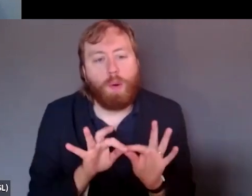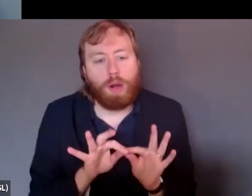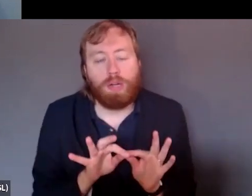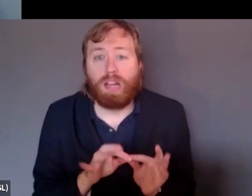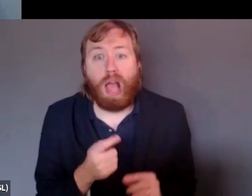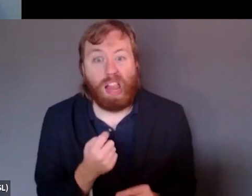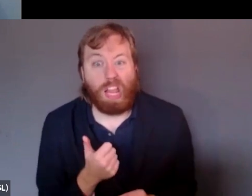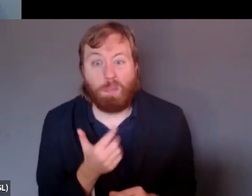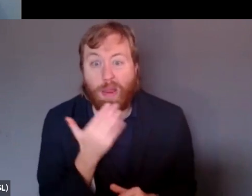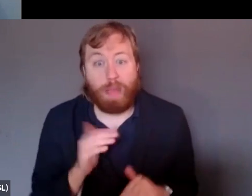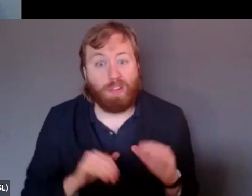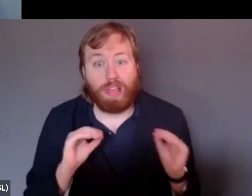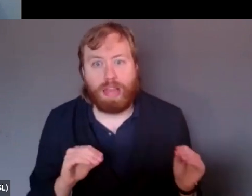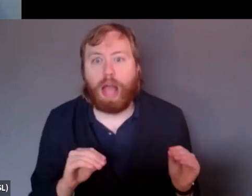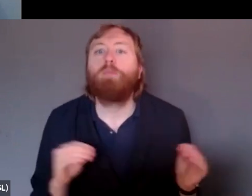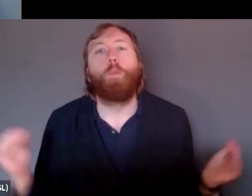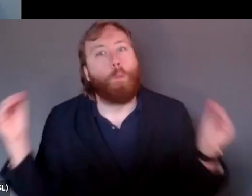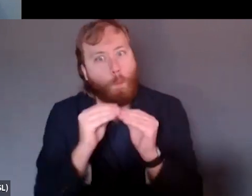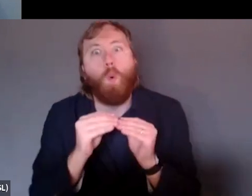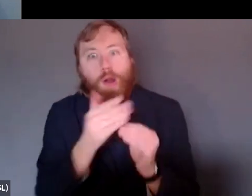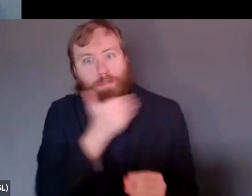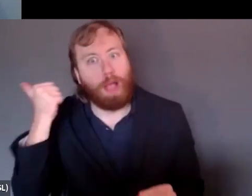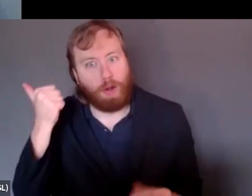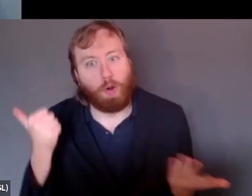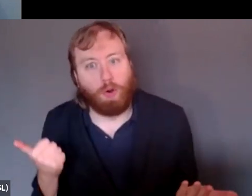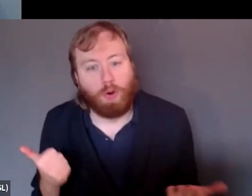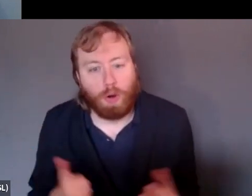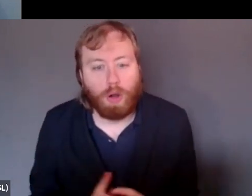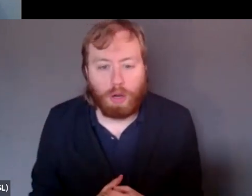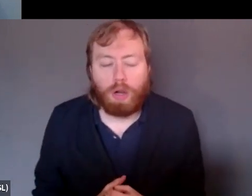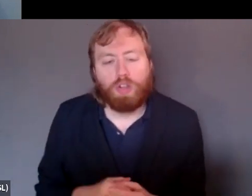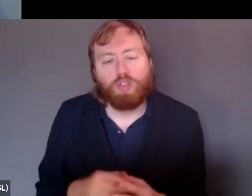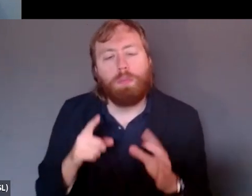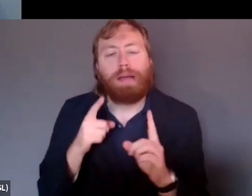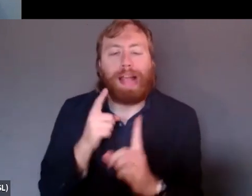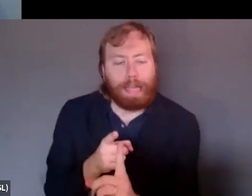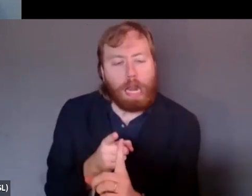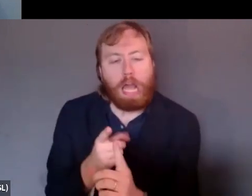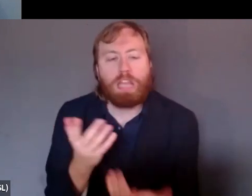Ideally, maybe three people would test from the outside, three to five, and you're going to capture a lot of the usability issues